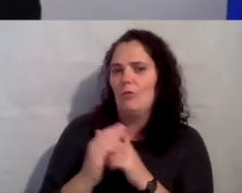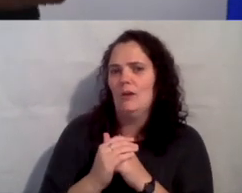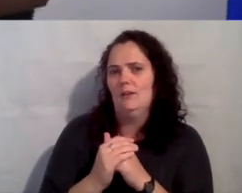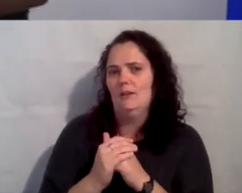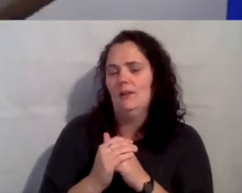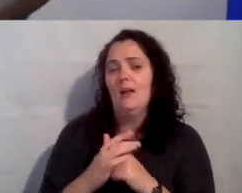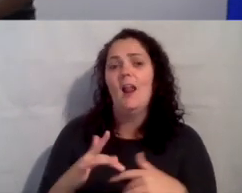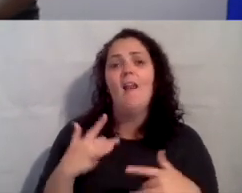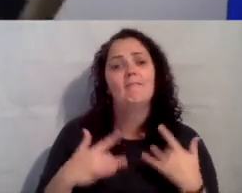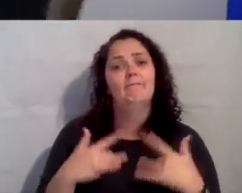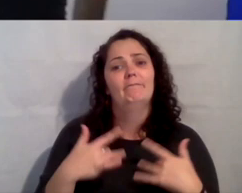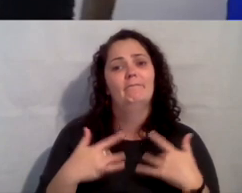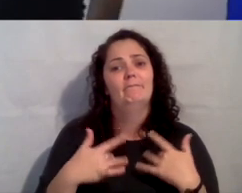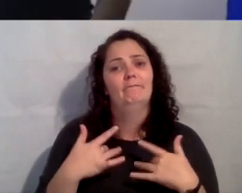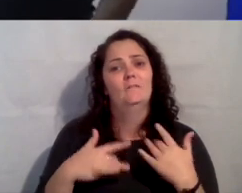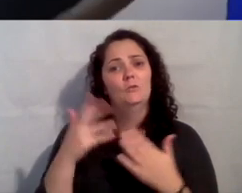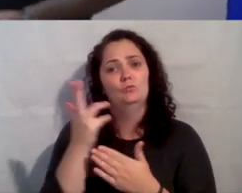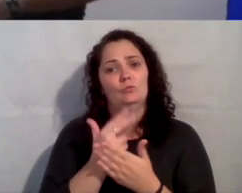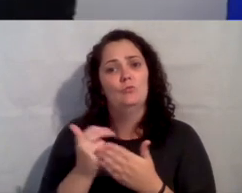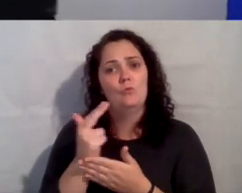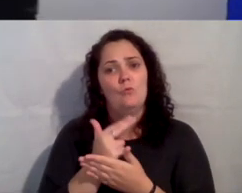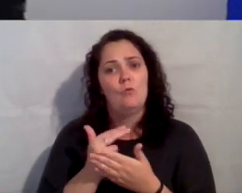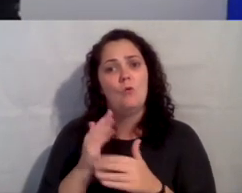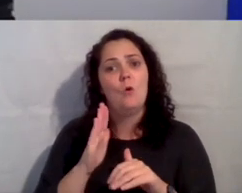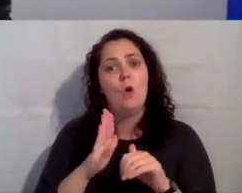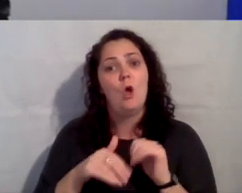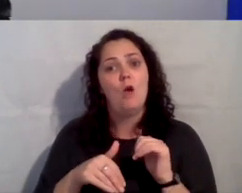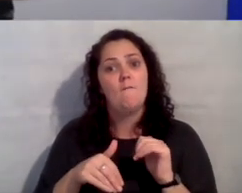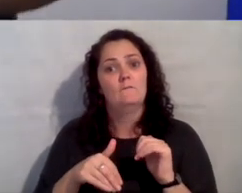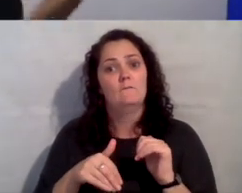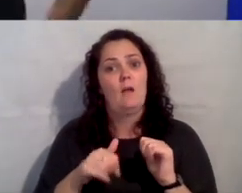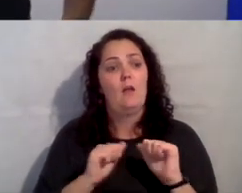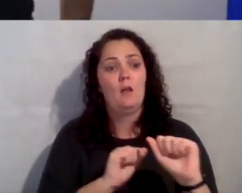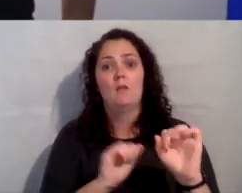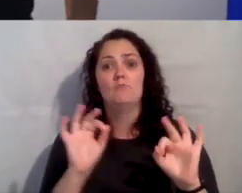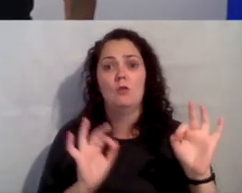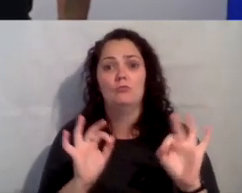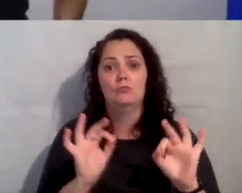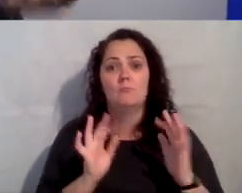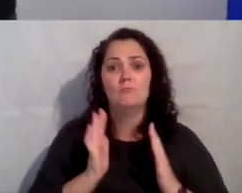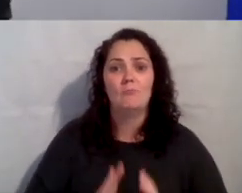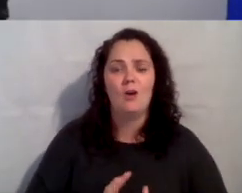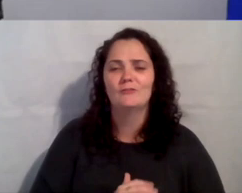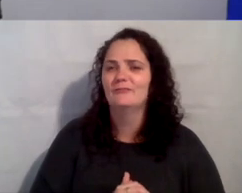is that life drawing is not about the model's body. Life drawing is about your body as the artist because you're the one who's doing the drawing, it's you